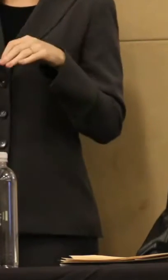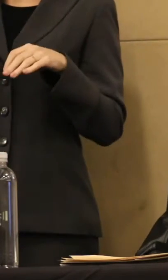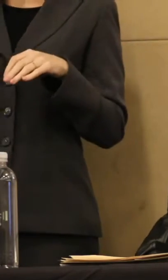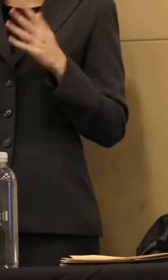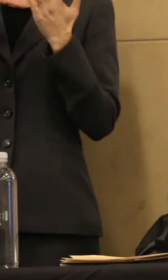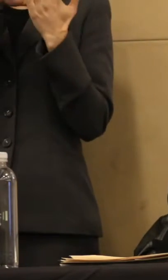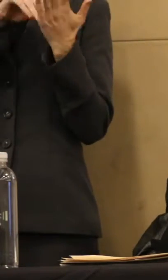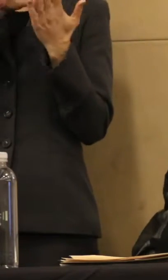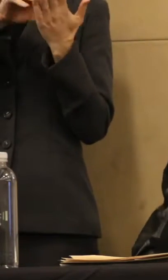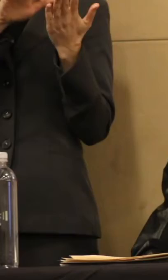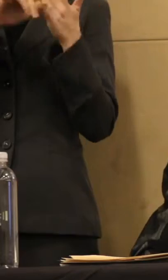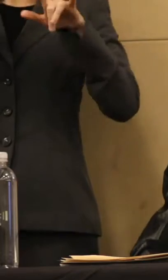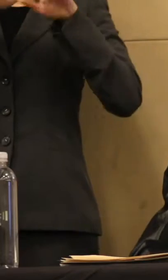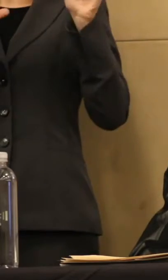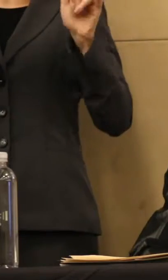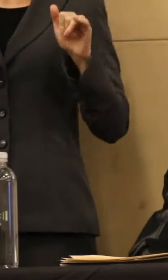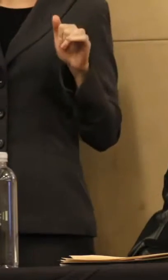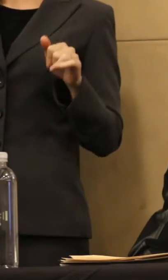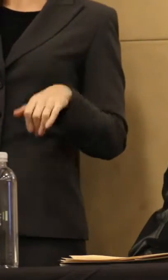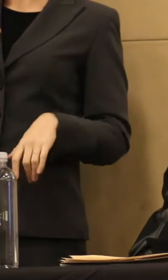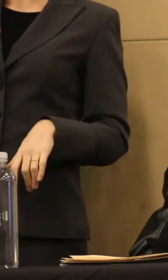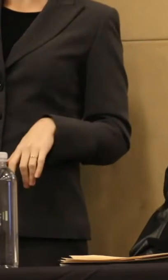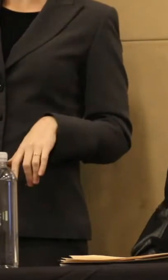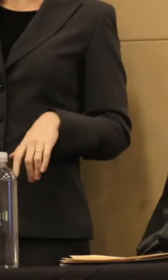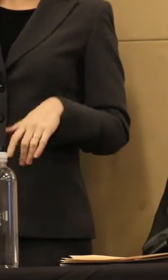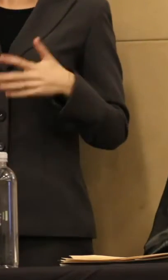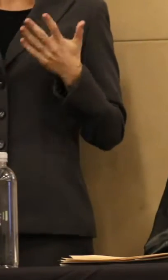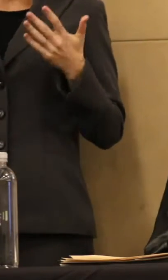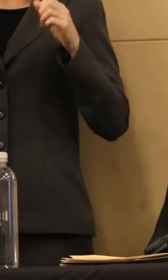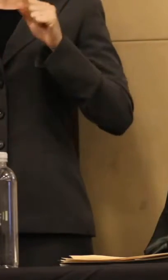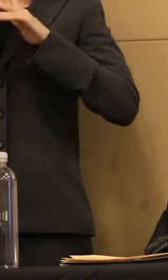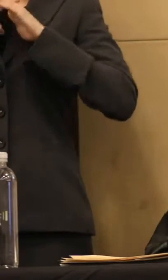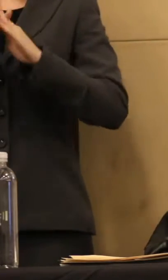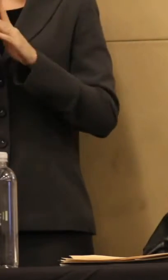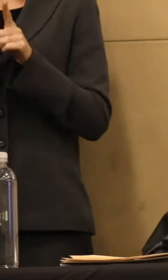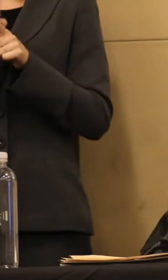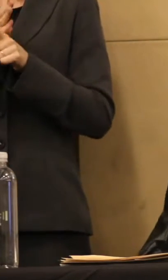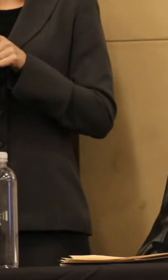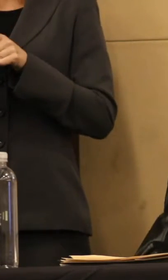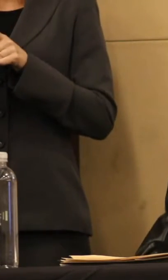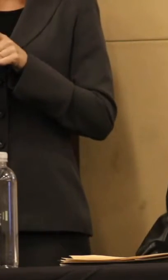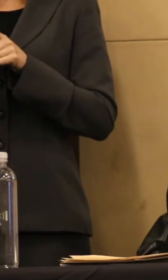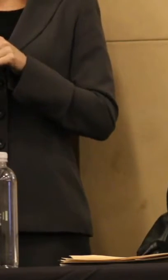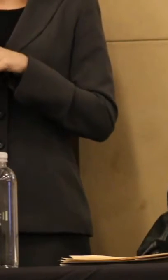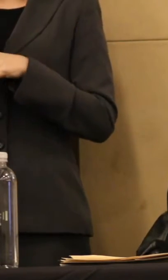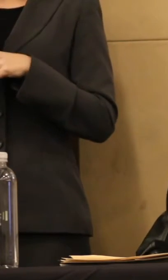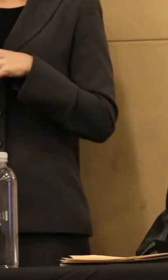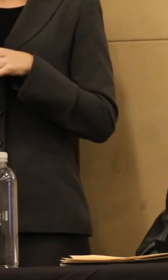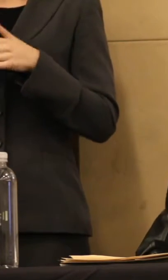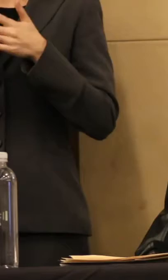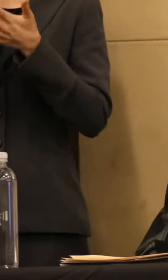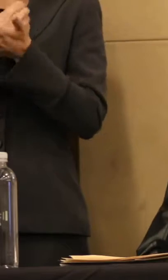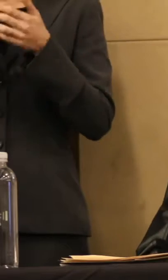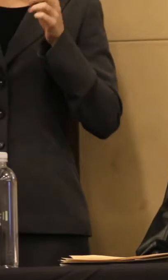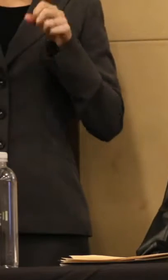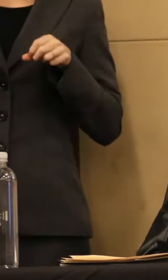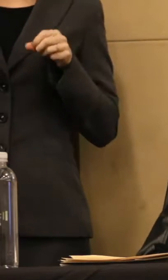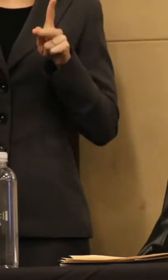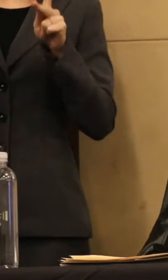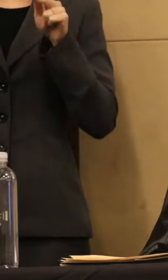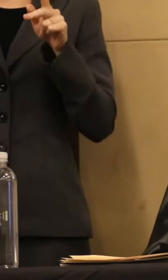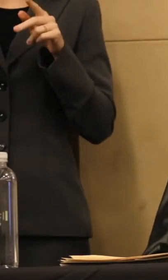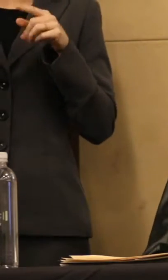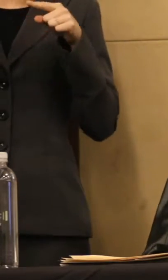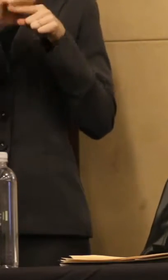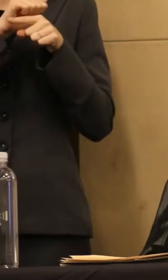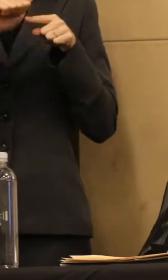And so you can, you can start your career and get an apprenticeship, work with a company.